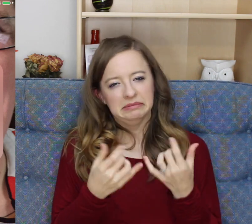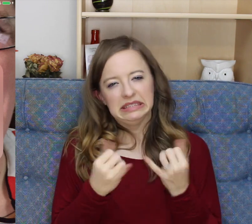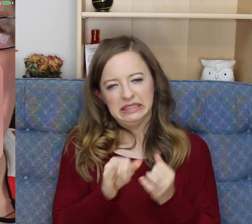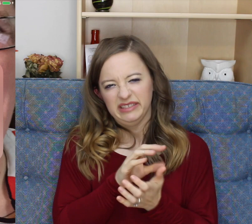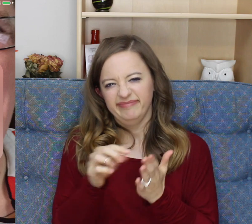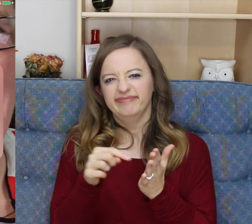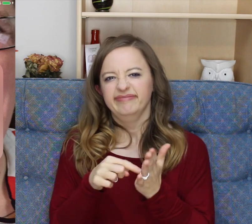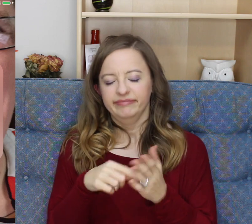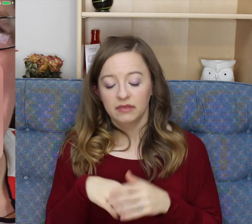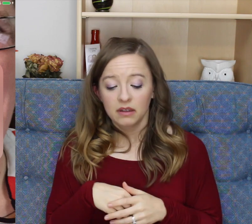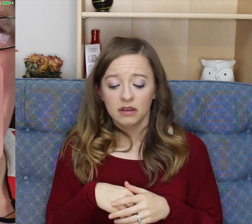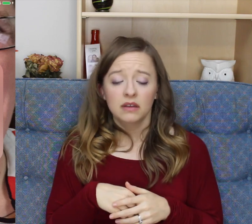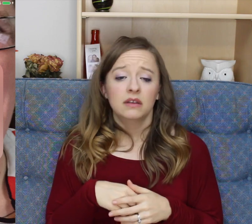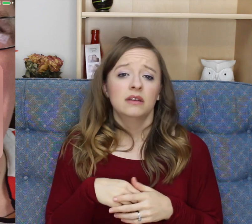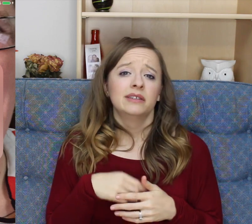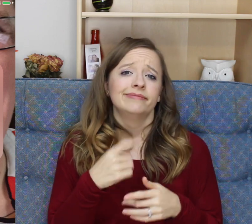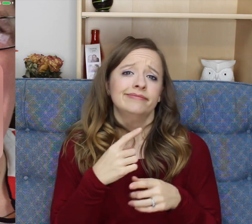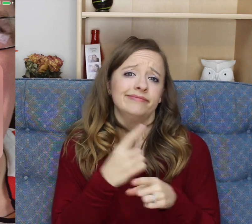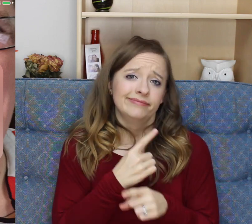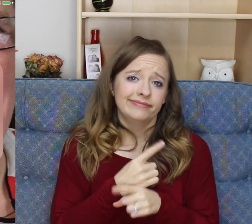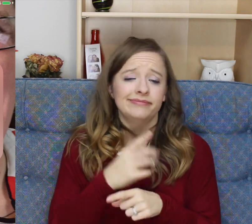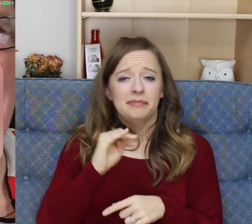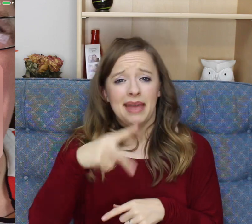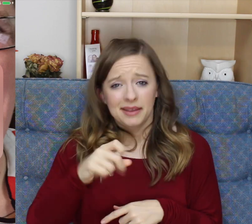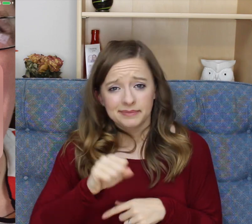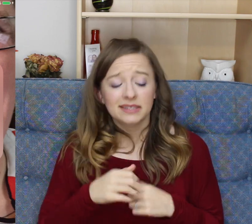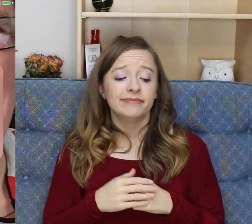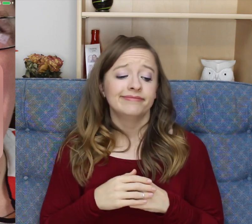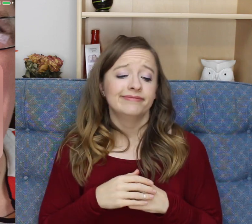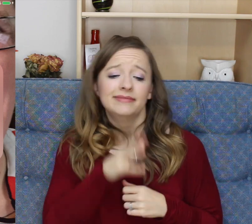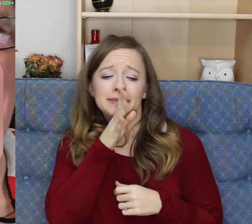a little bit more but I still keep it in there. Regular maps,